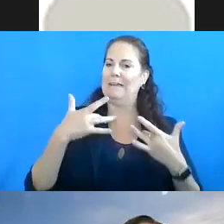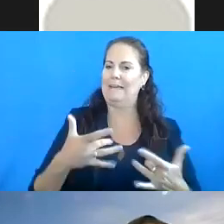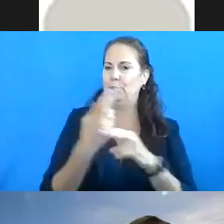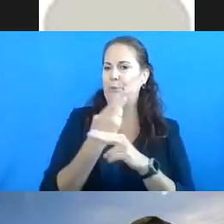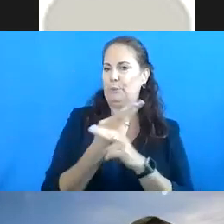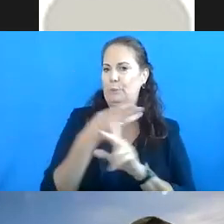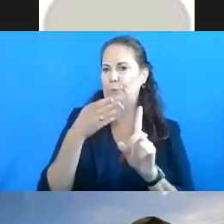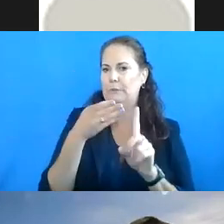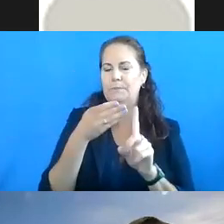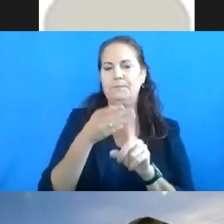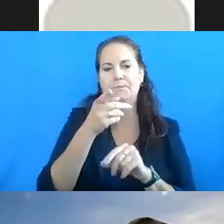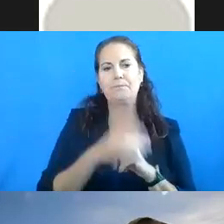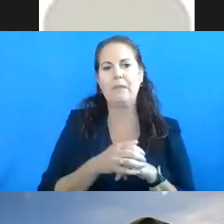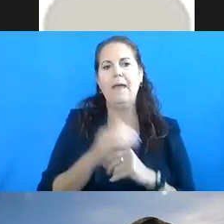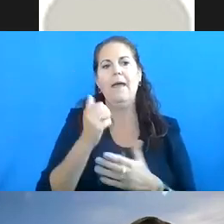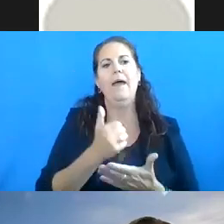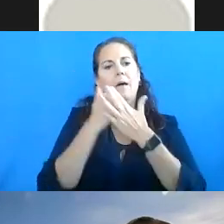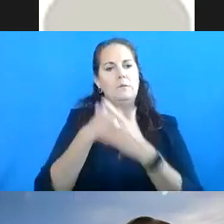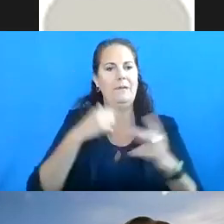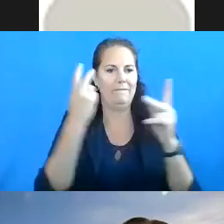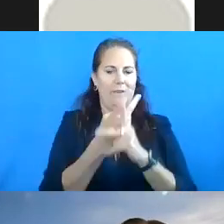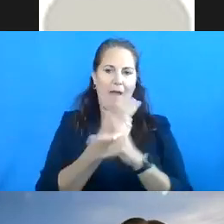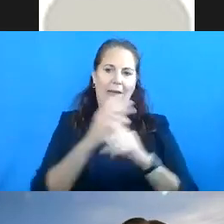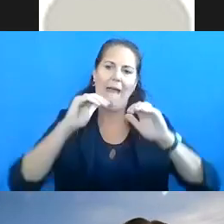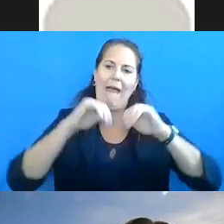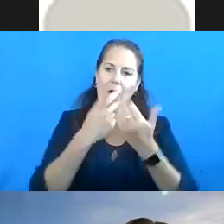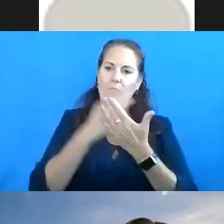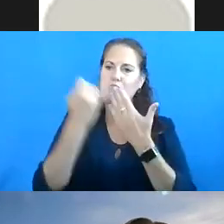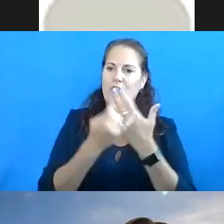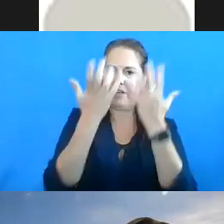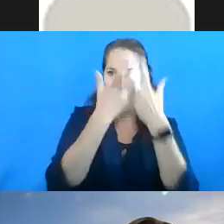But basically it helps me figure out how the project might align with the CCP.